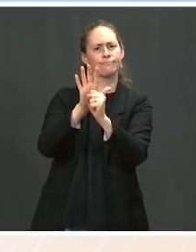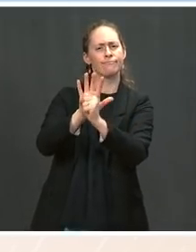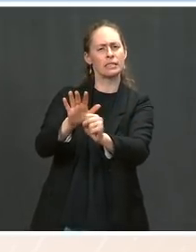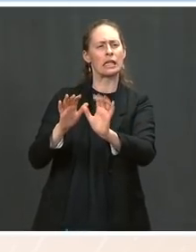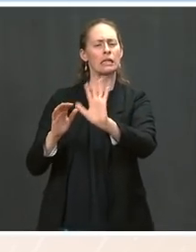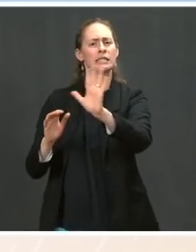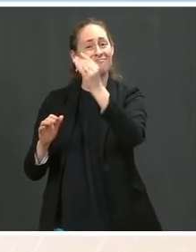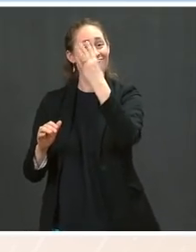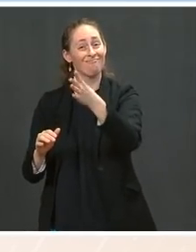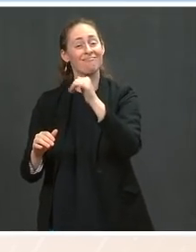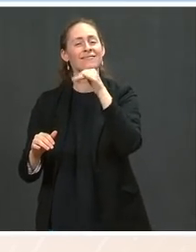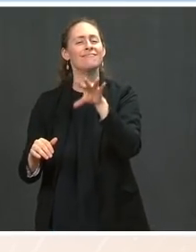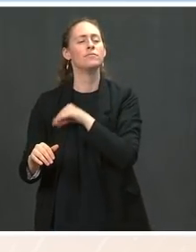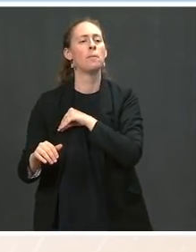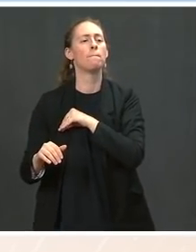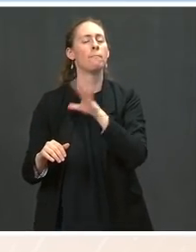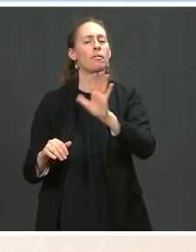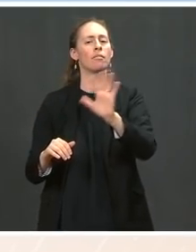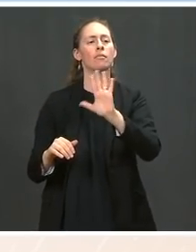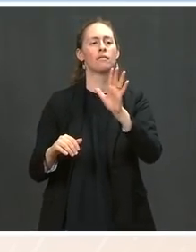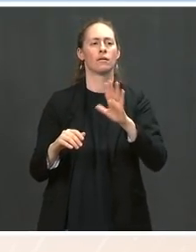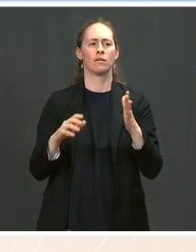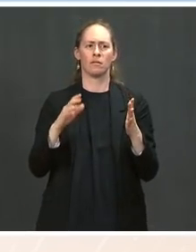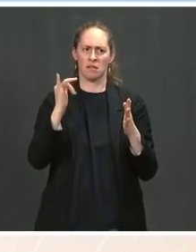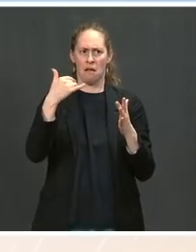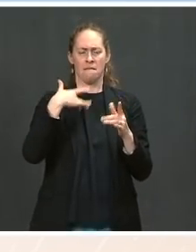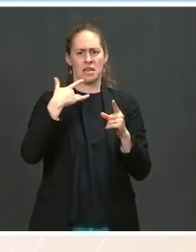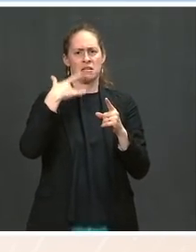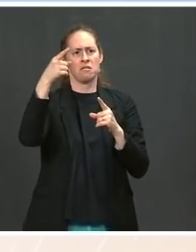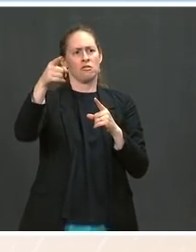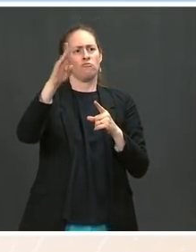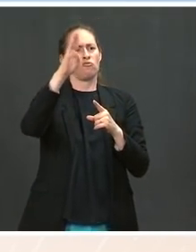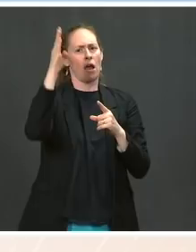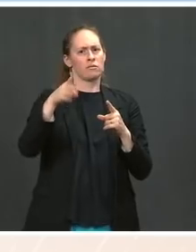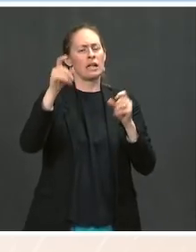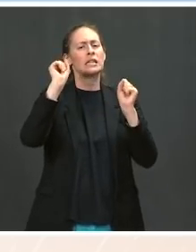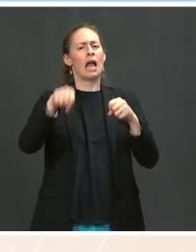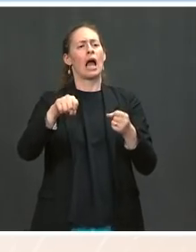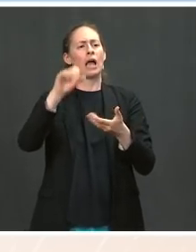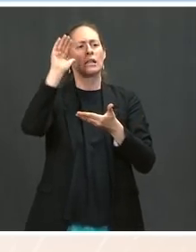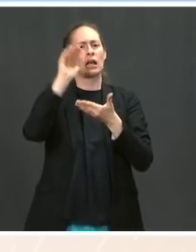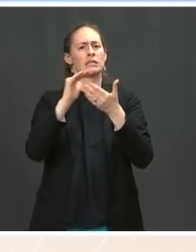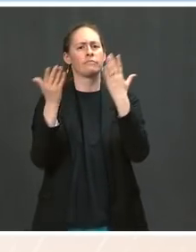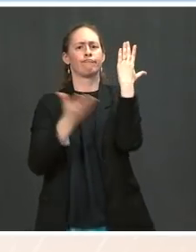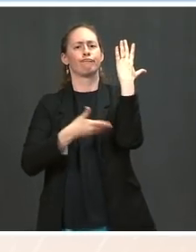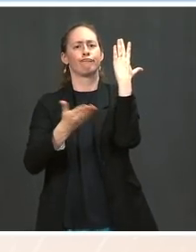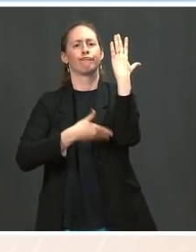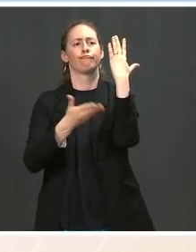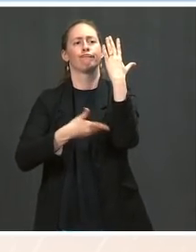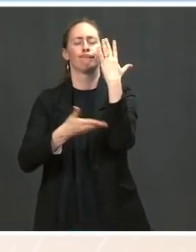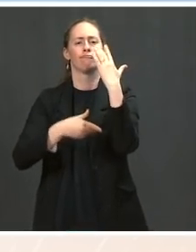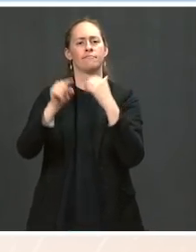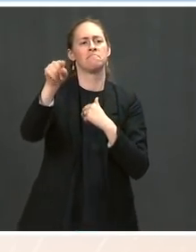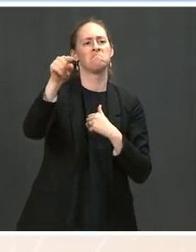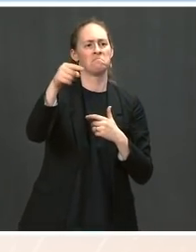And we believe it's realistic for Brazil to achieve a real decrease in deforestation by the end of the 2021 fire season.